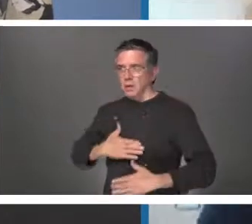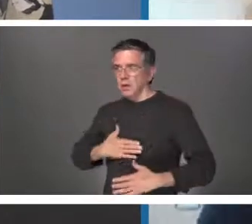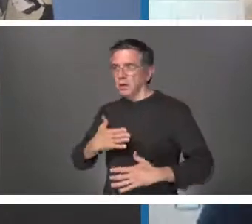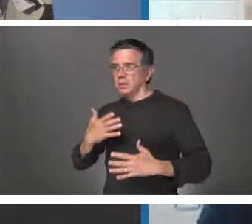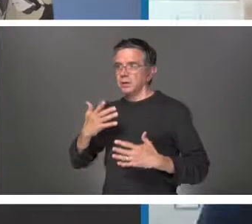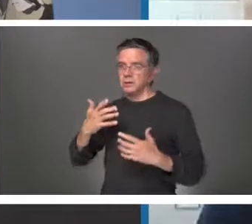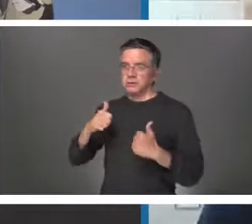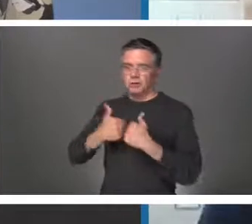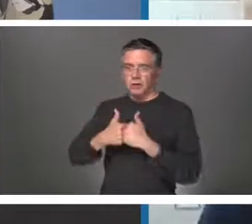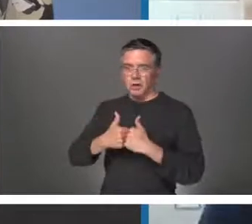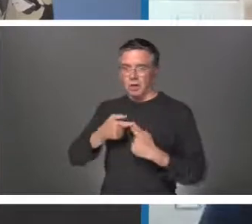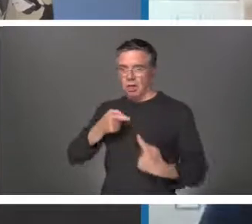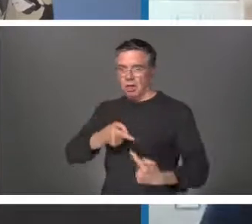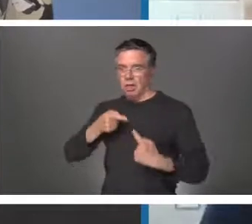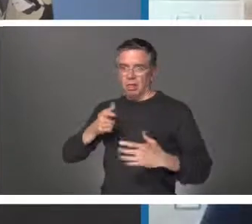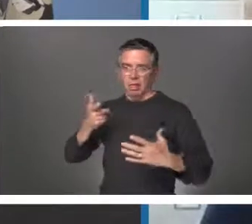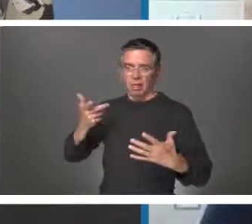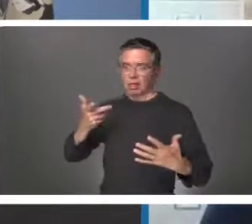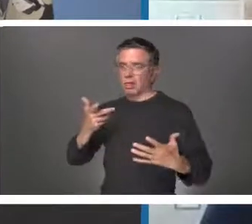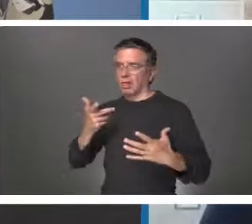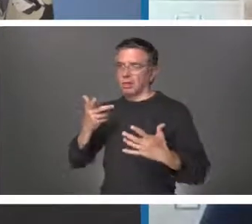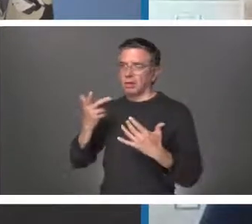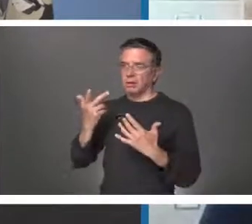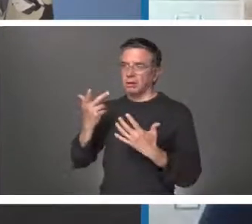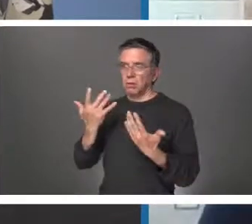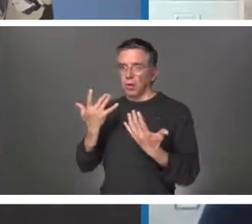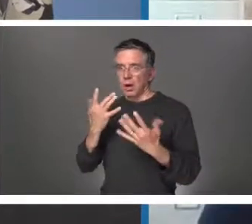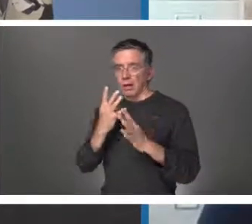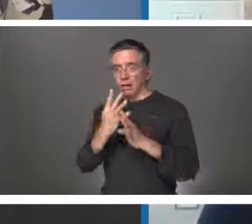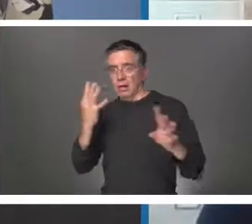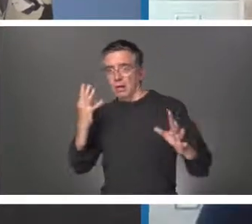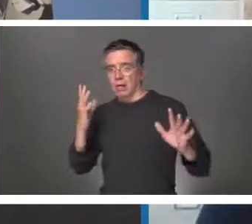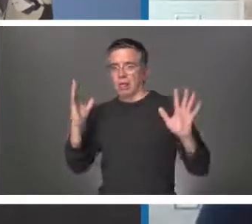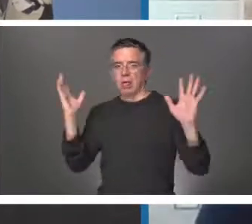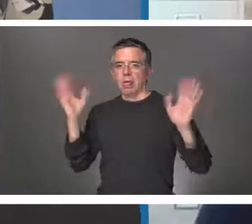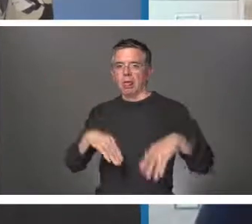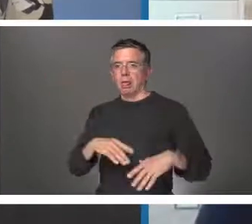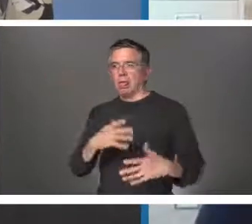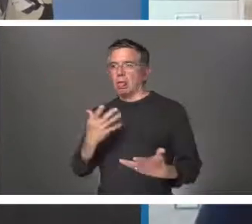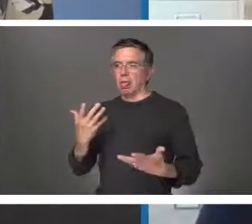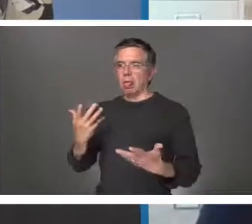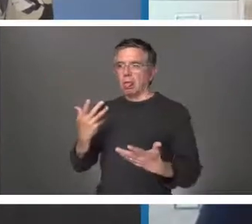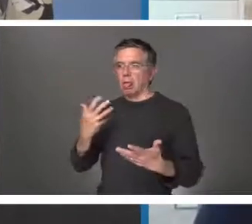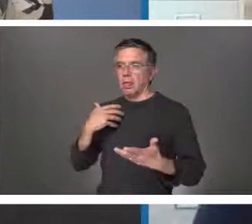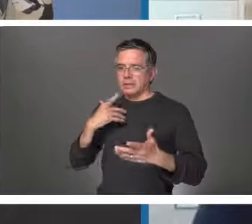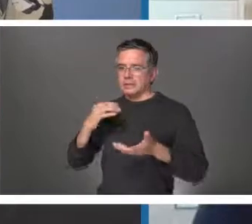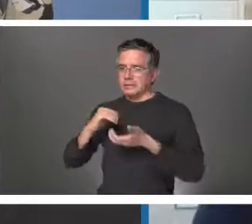or going to a vaccine site. And so that's another huge piece we've partnered with the Whatcom County Health Department,